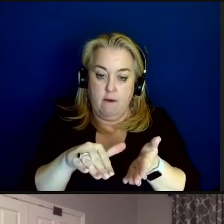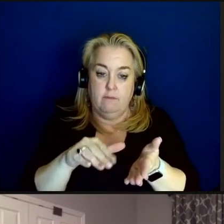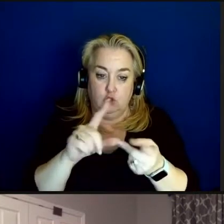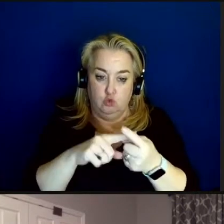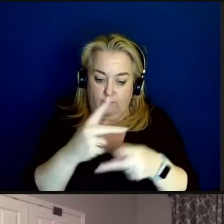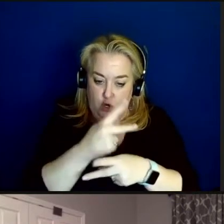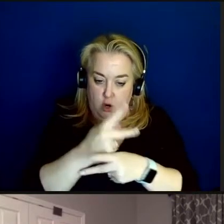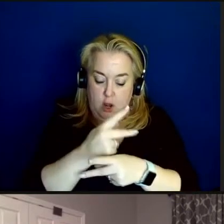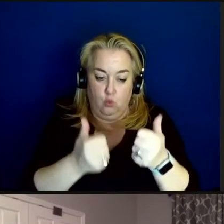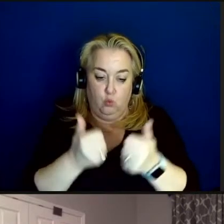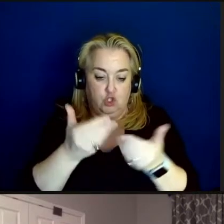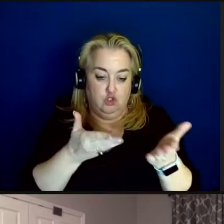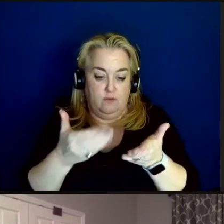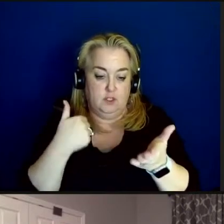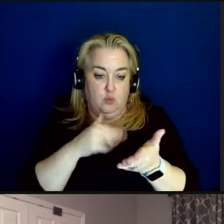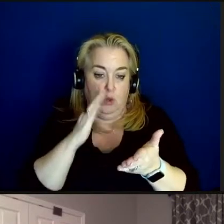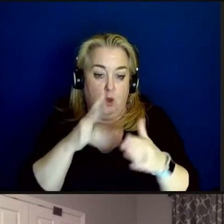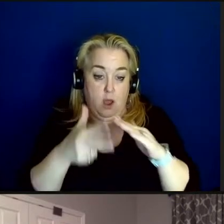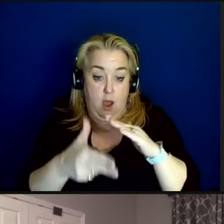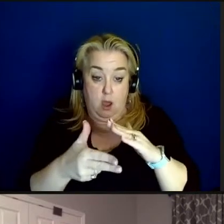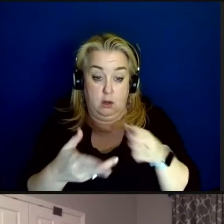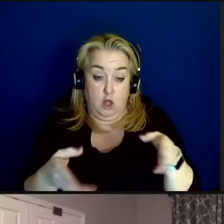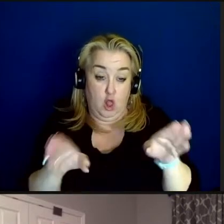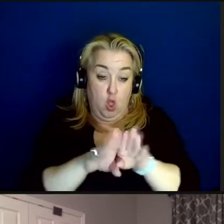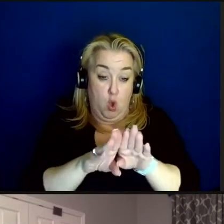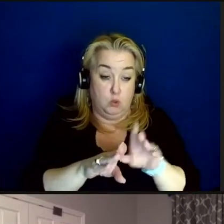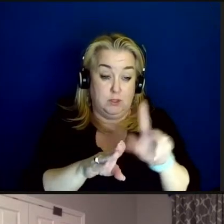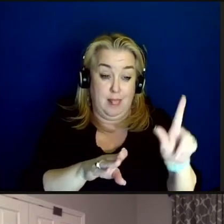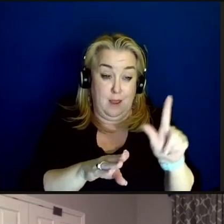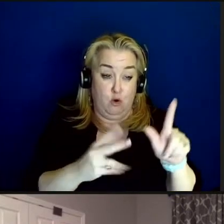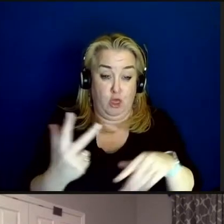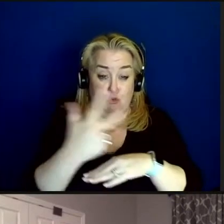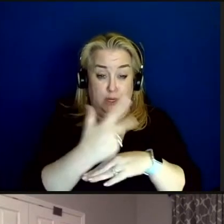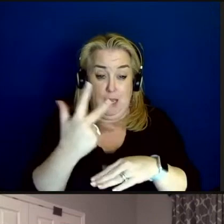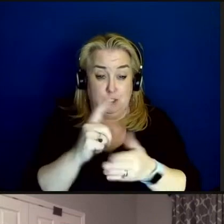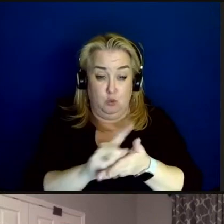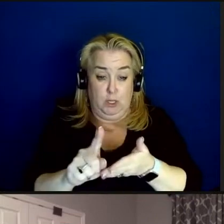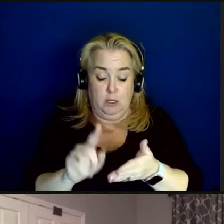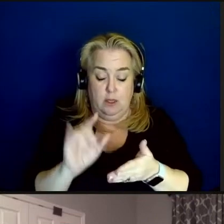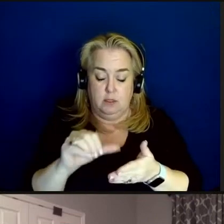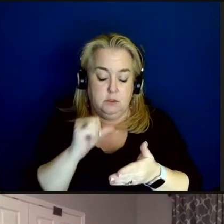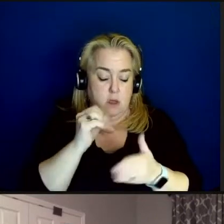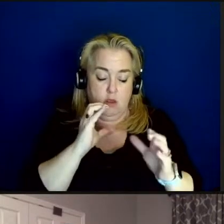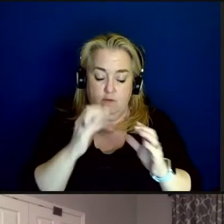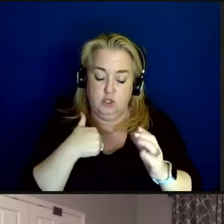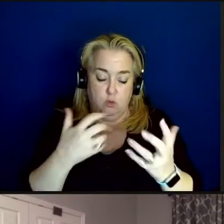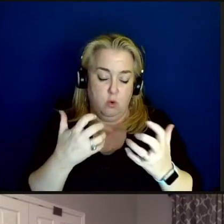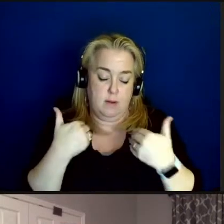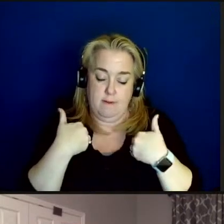ARE HARD CONVERSATIONS TRUST ME BOOKS IT'S EVEN HARDER TO HAVE